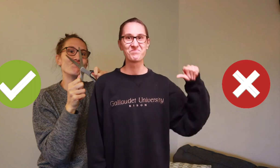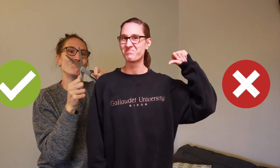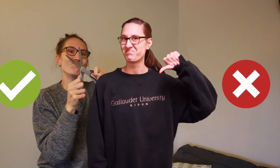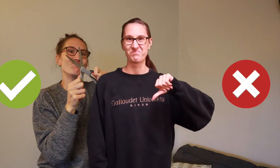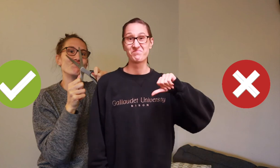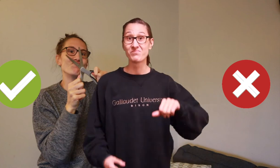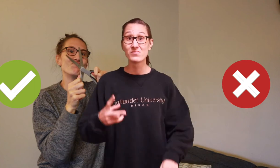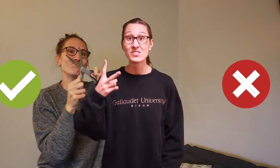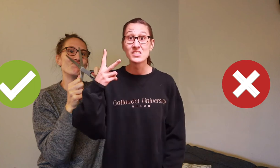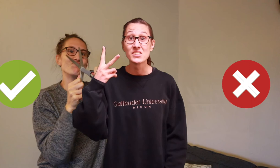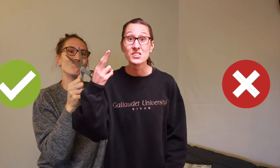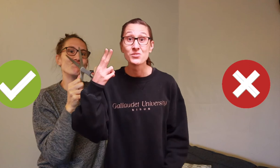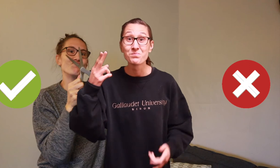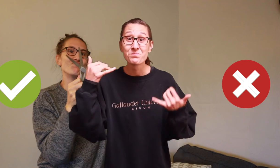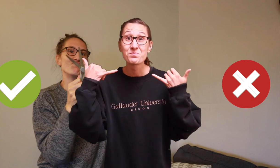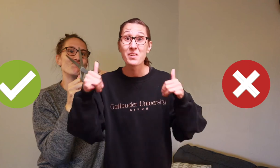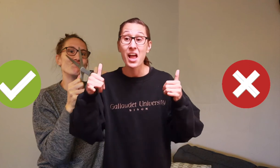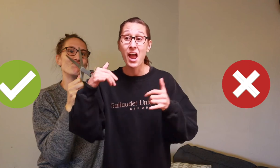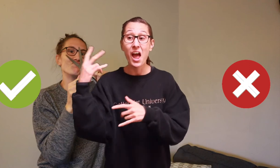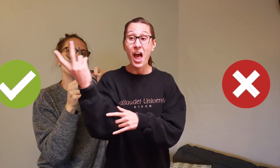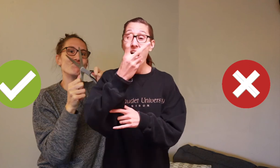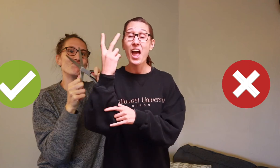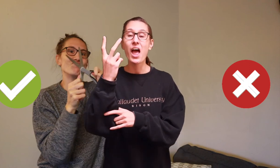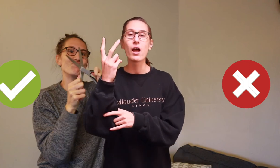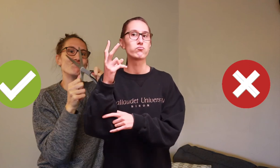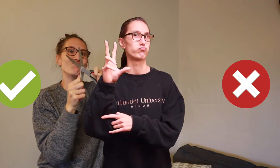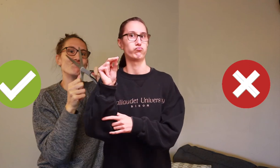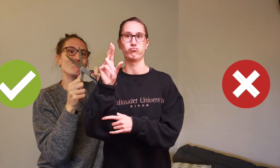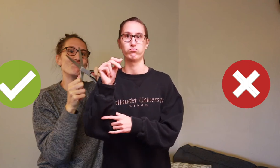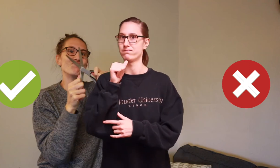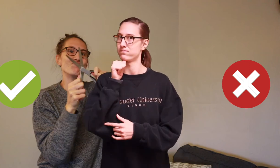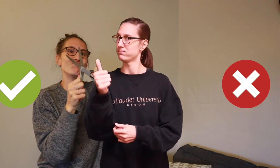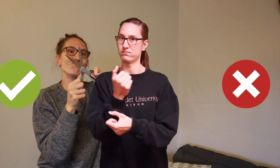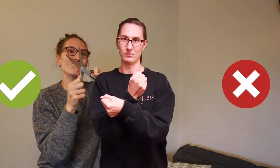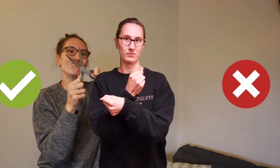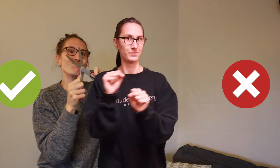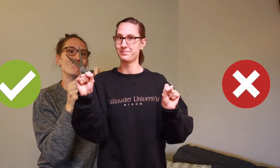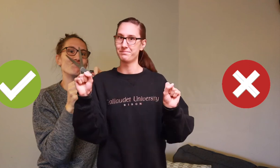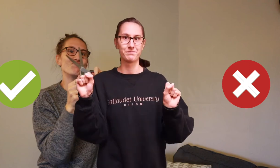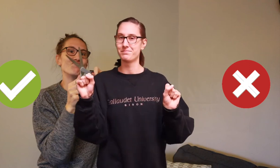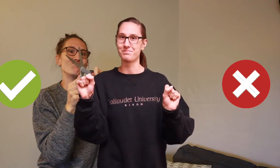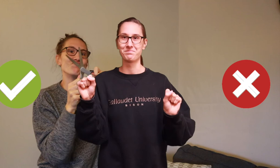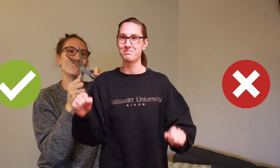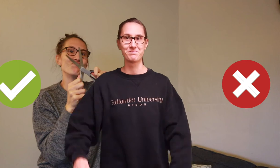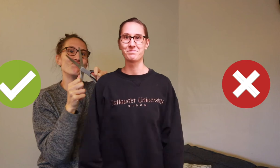Bad. Playing with scissors is not safe